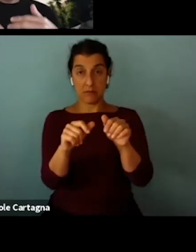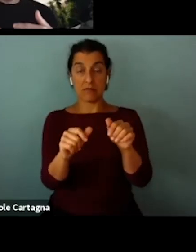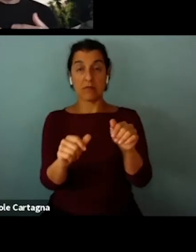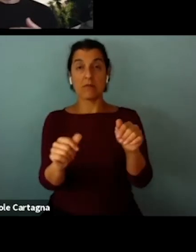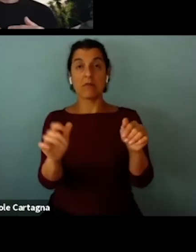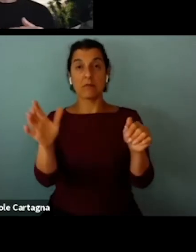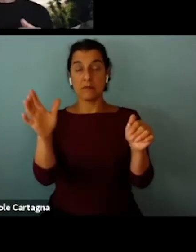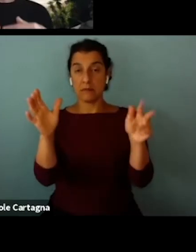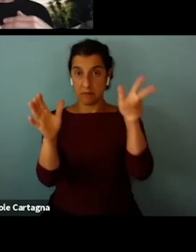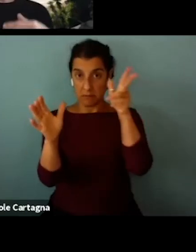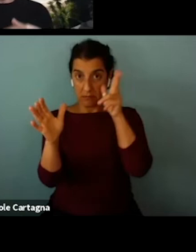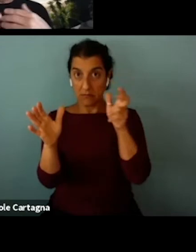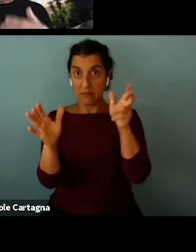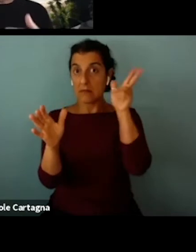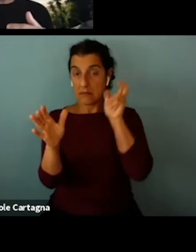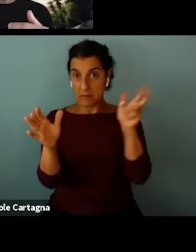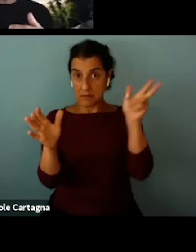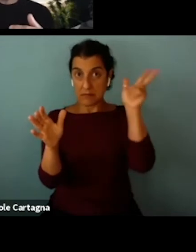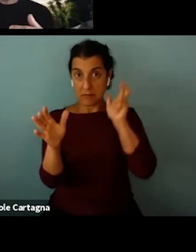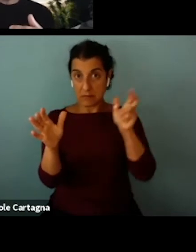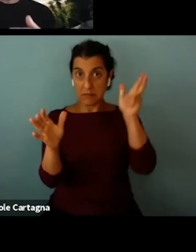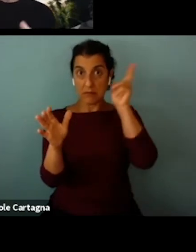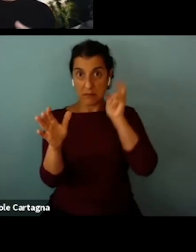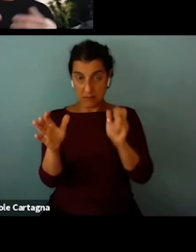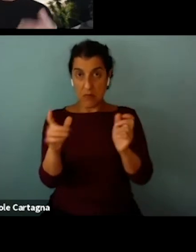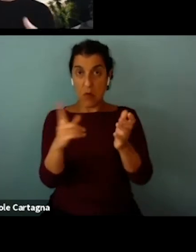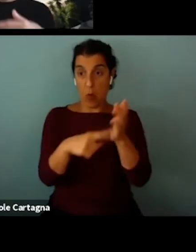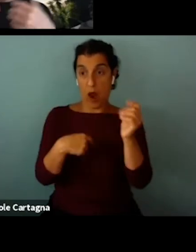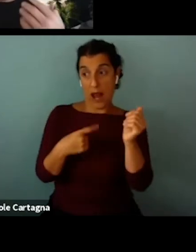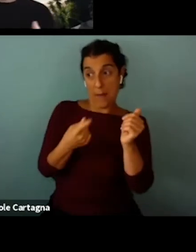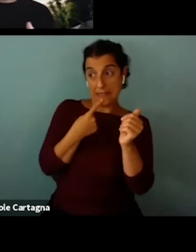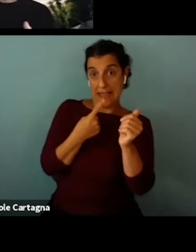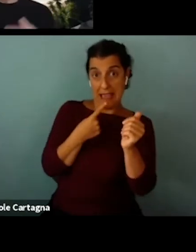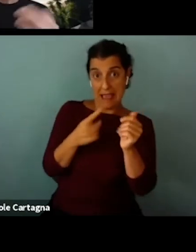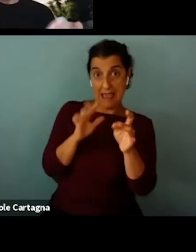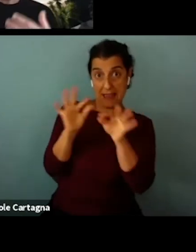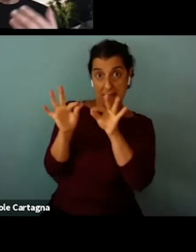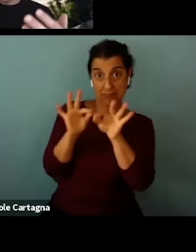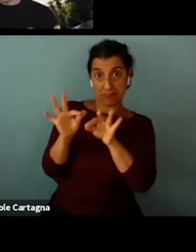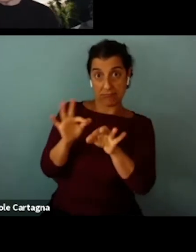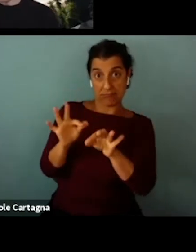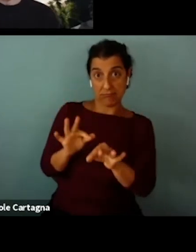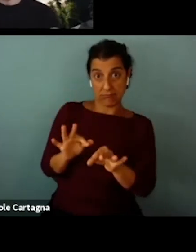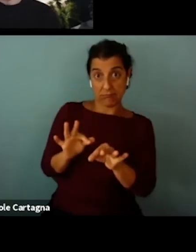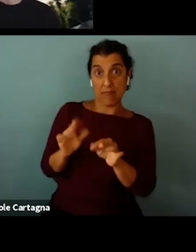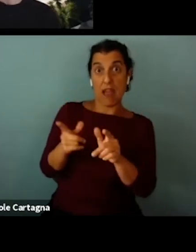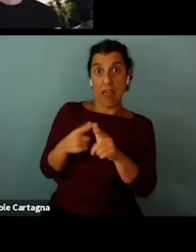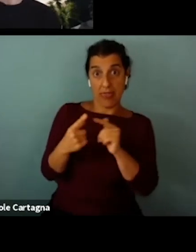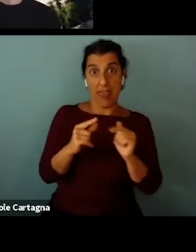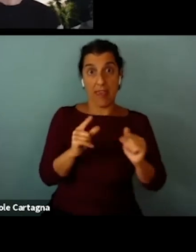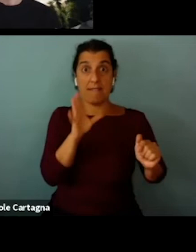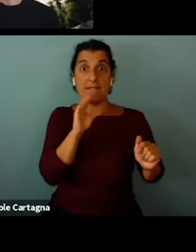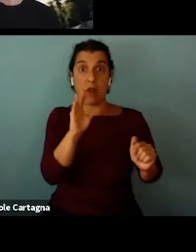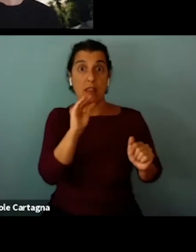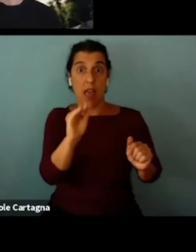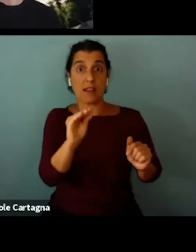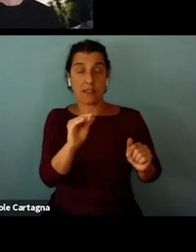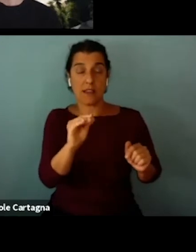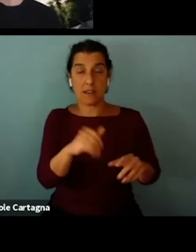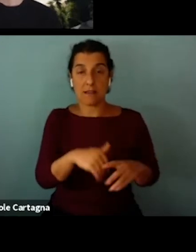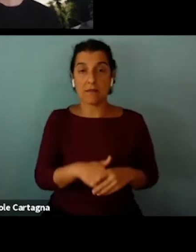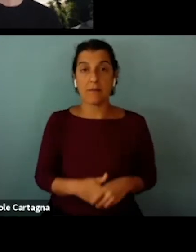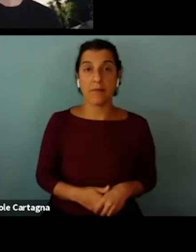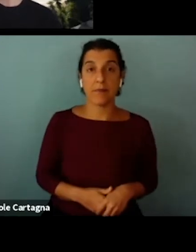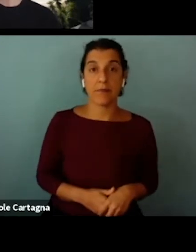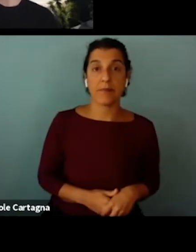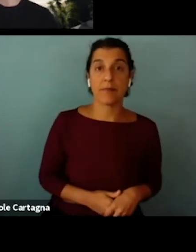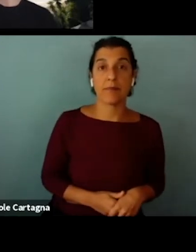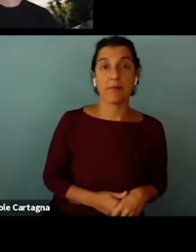what i'm saying to her and then and then vocalizing so i'm just playing this good